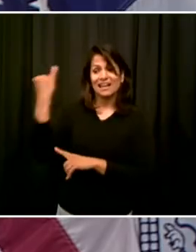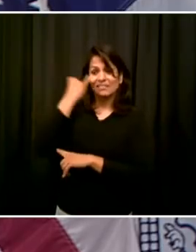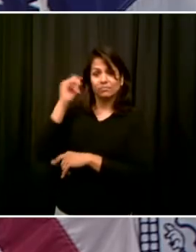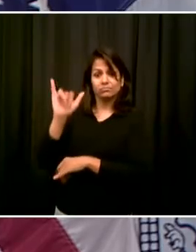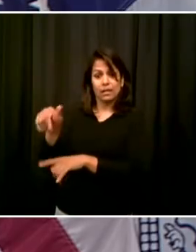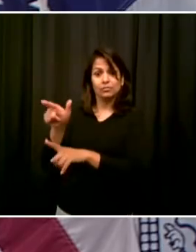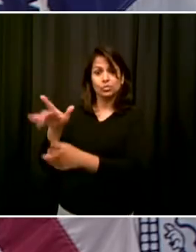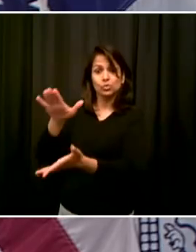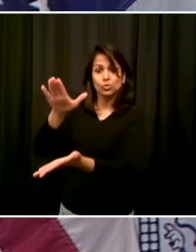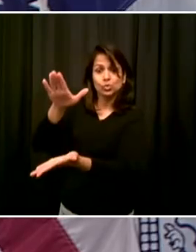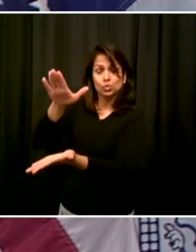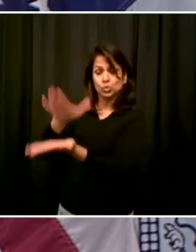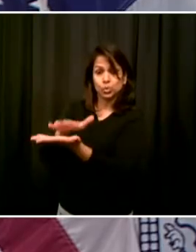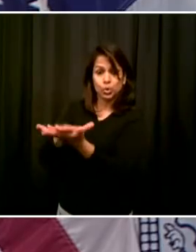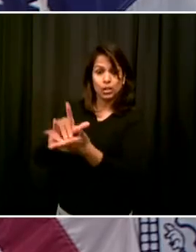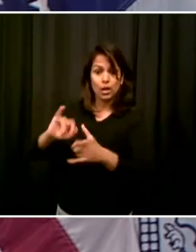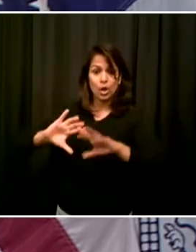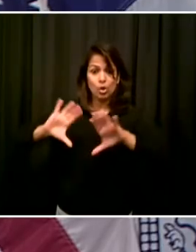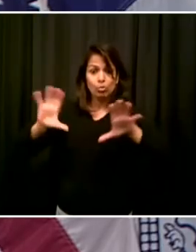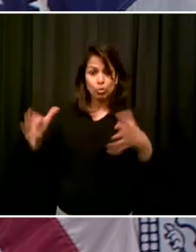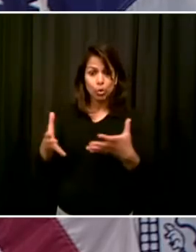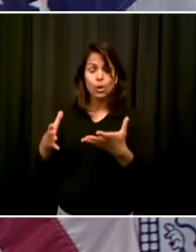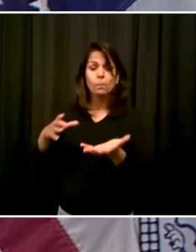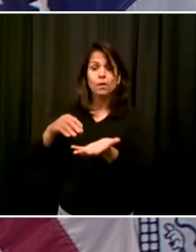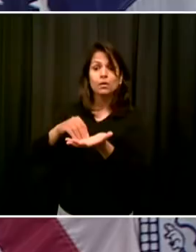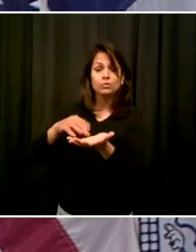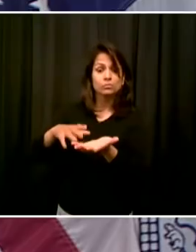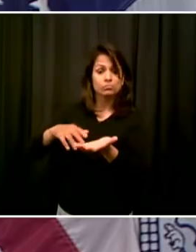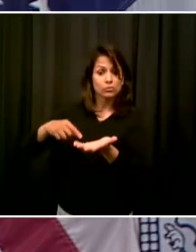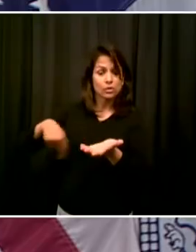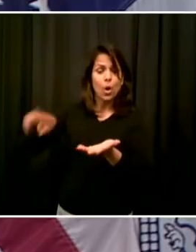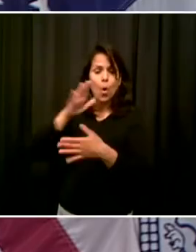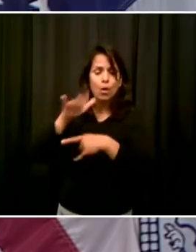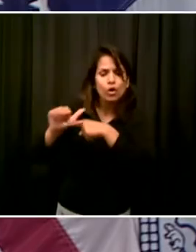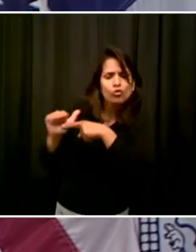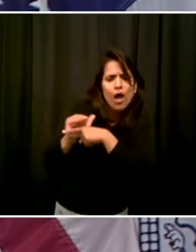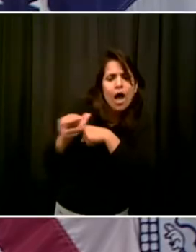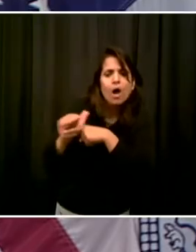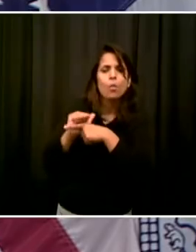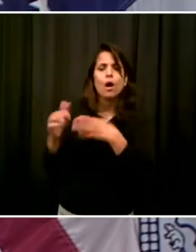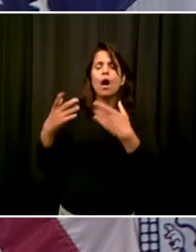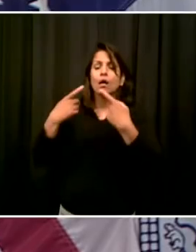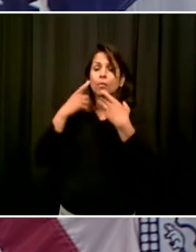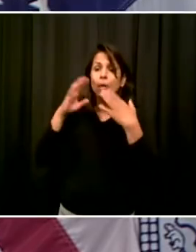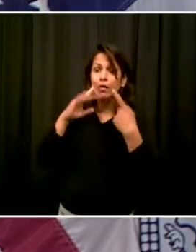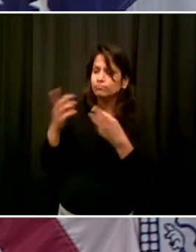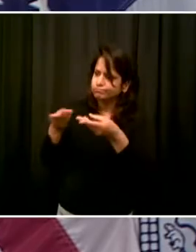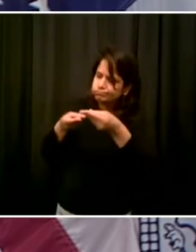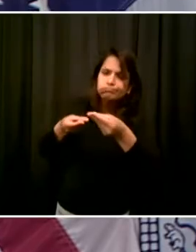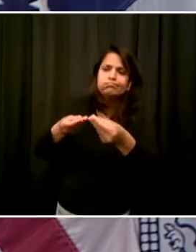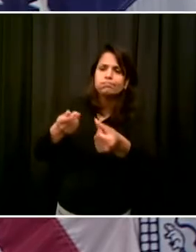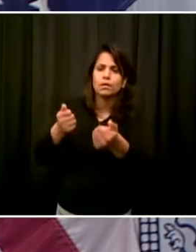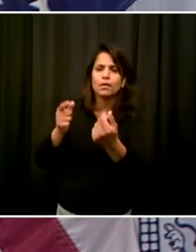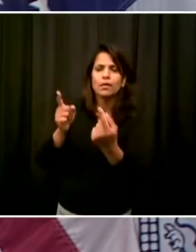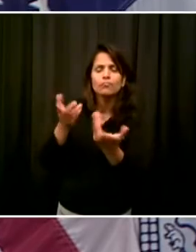THINK SCHOOL SAFETY WILL BE BETTER AS THEY GET MORE DEEPLY TRAINED IN THE APPROACHES AND THE DIALOGUES